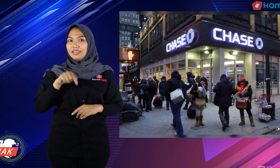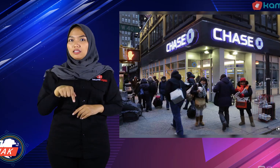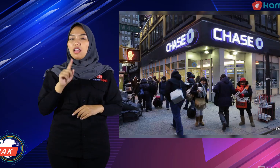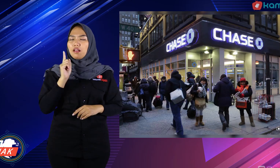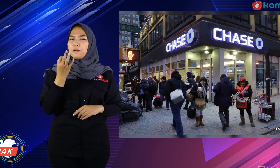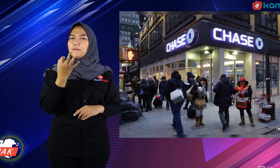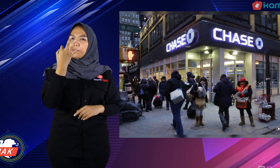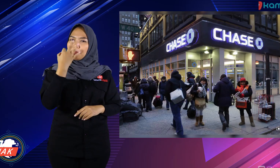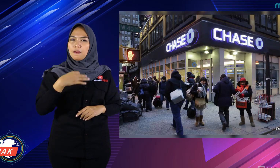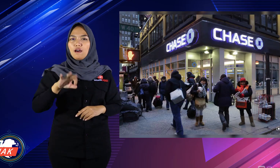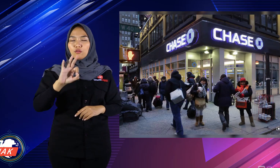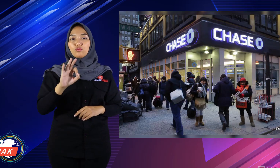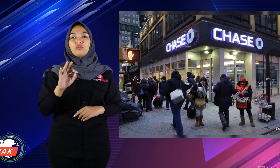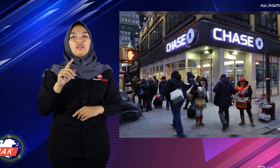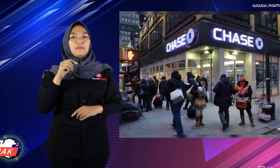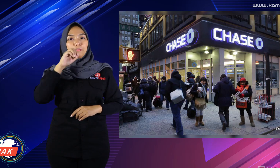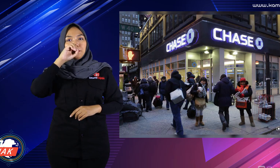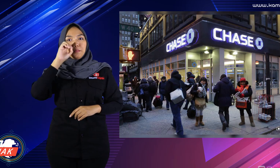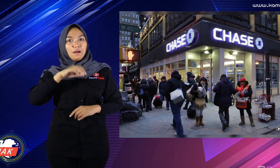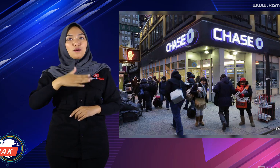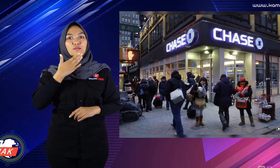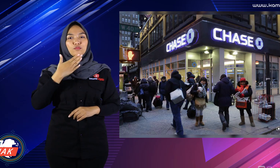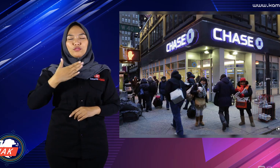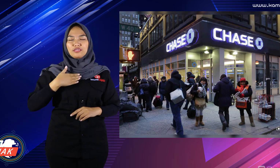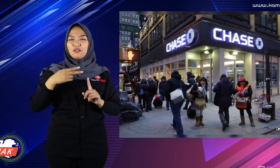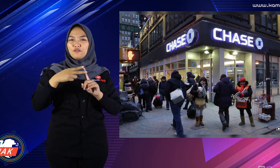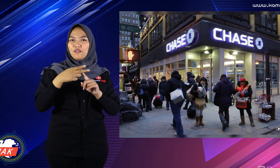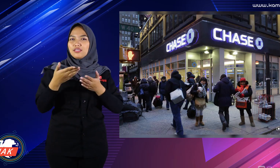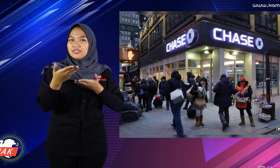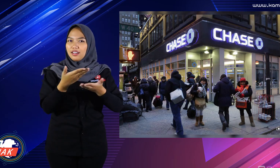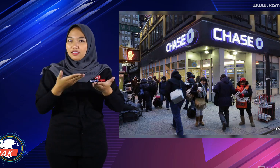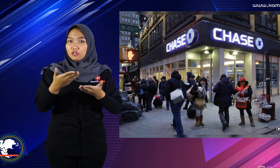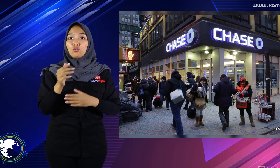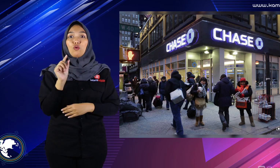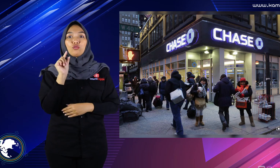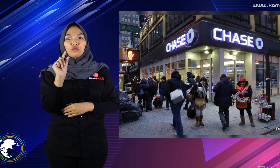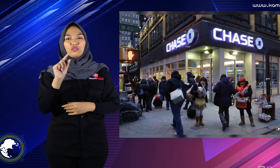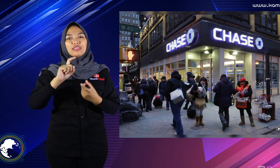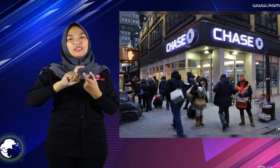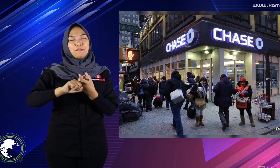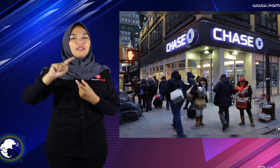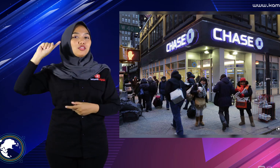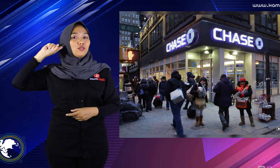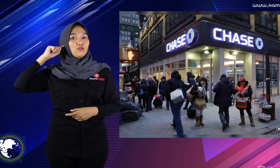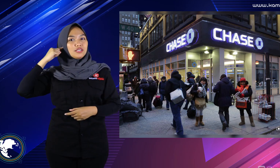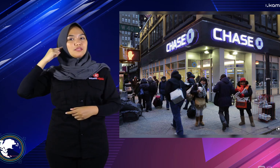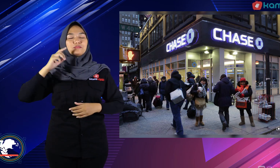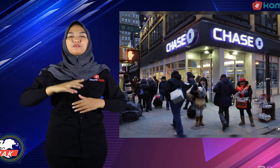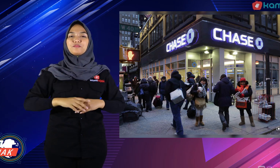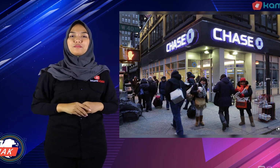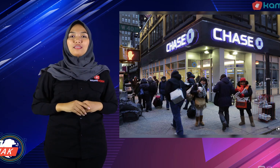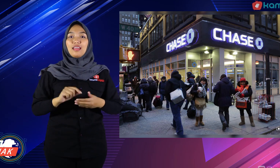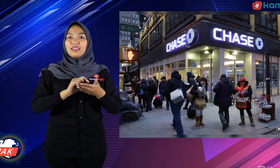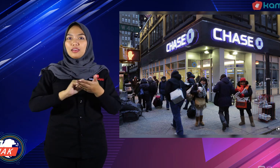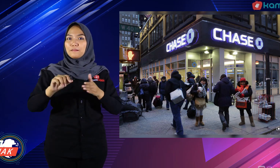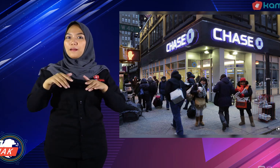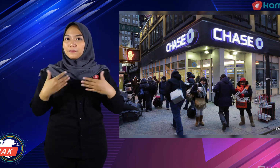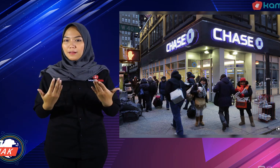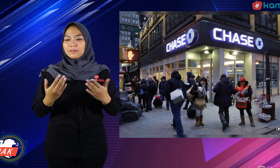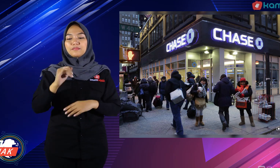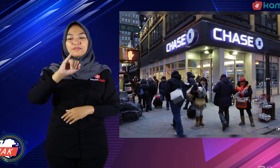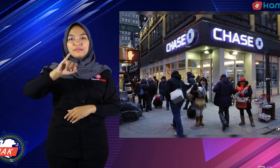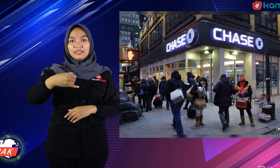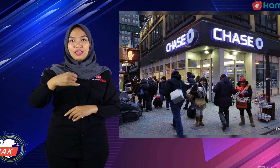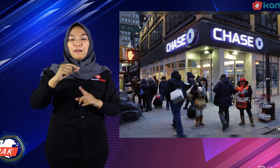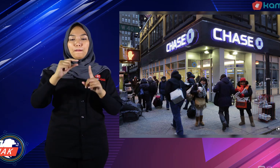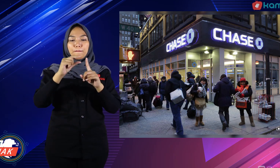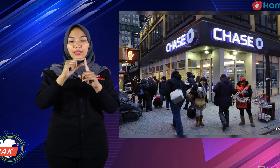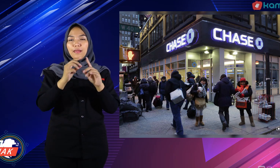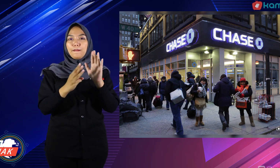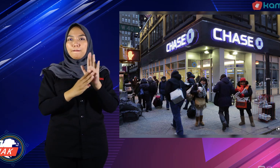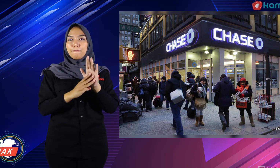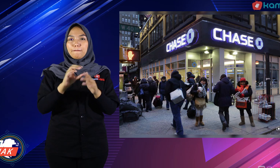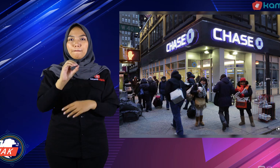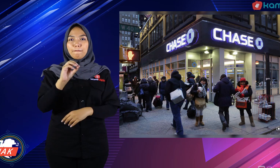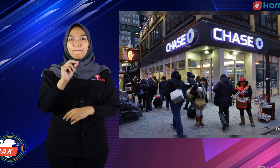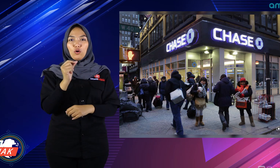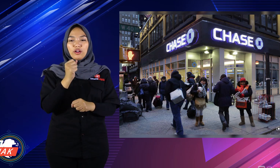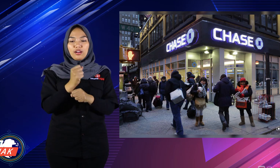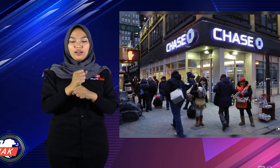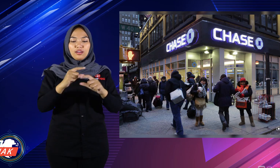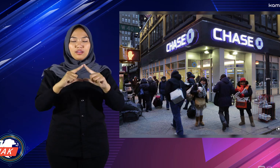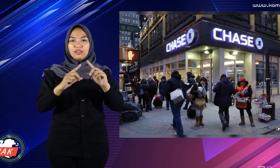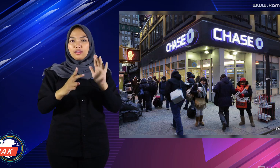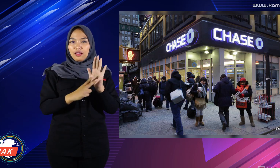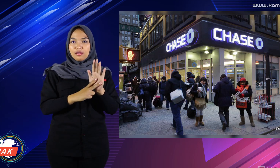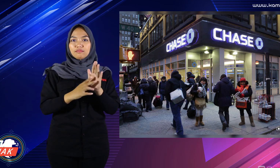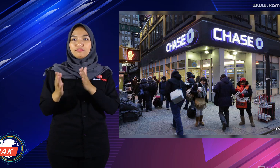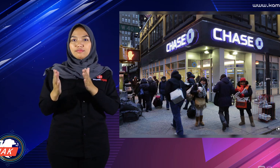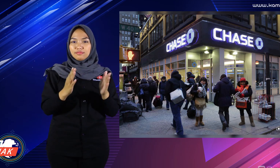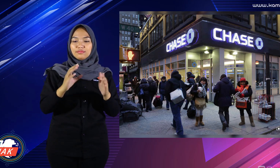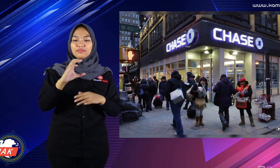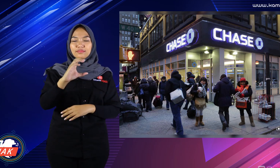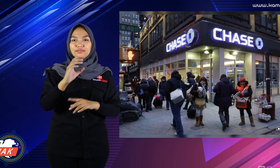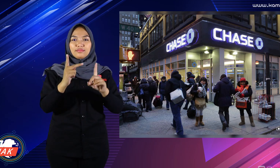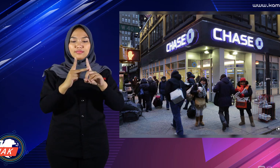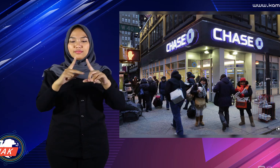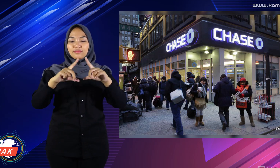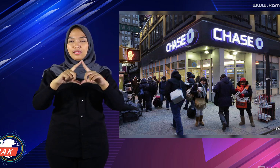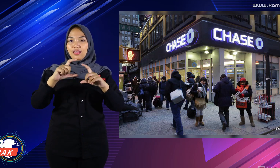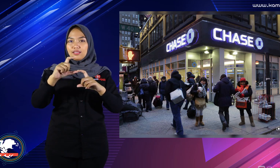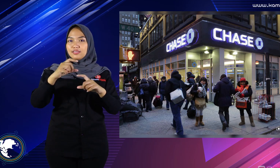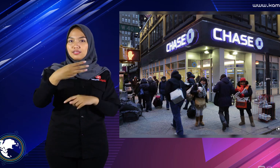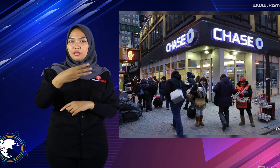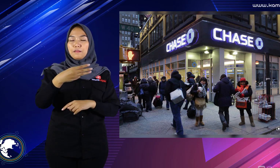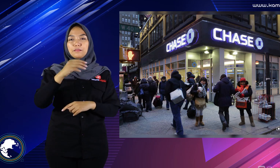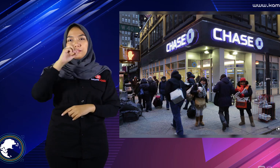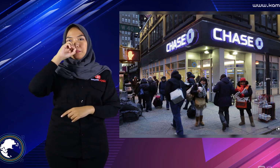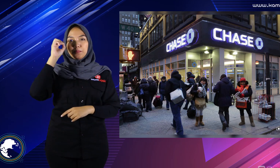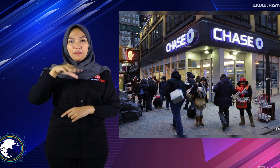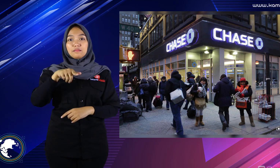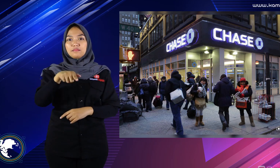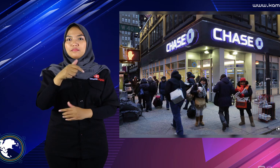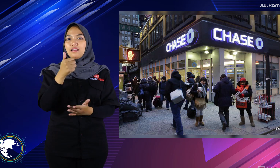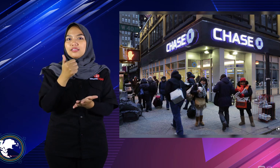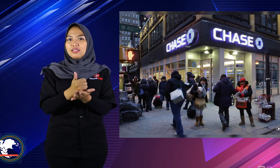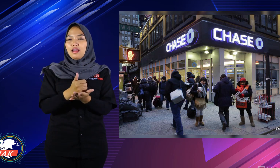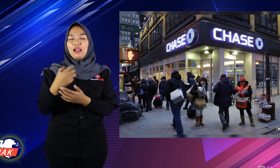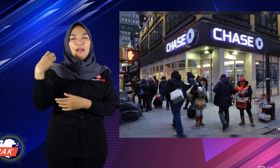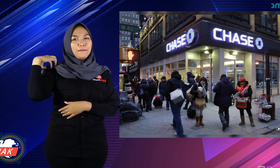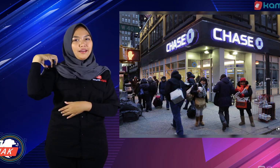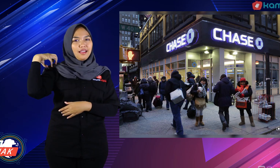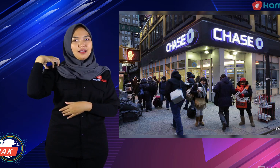Now some banks have special facilities for Deaf friends, His name is JP Morgan Chase Bank from America.